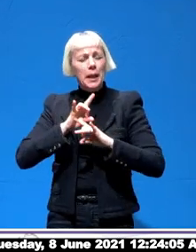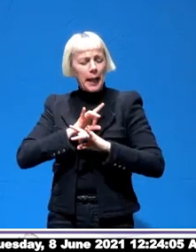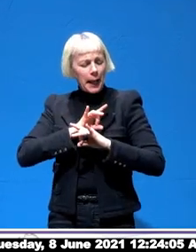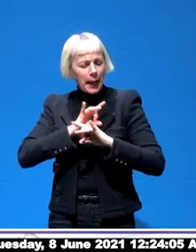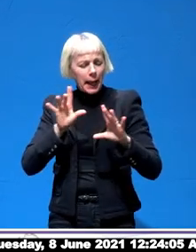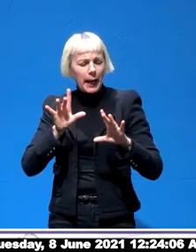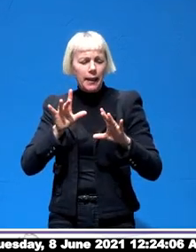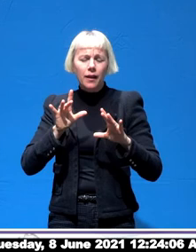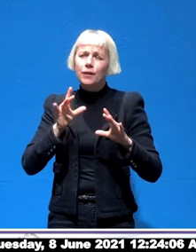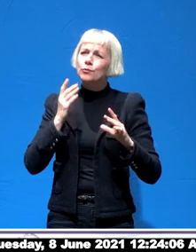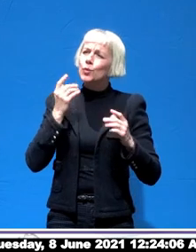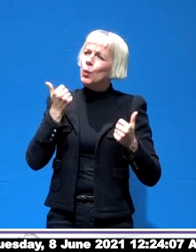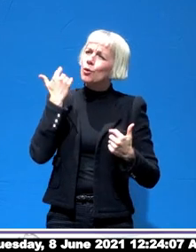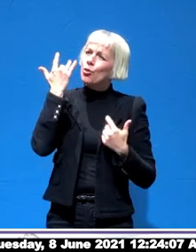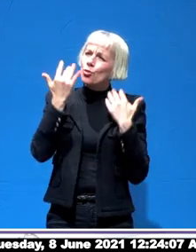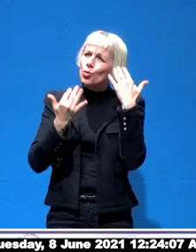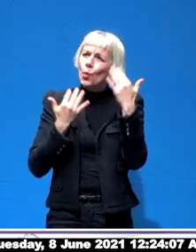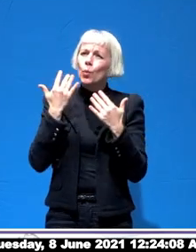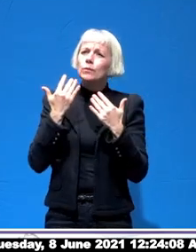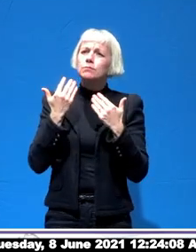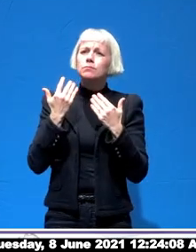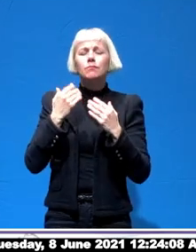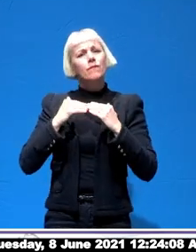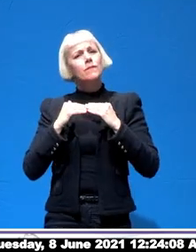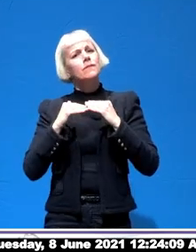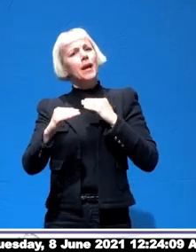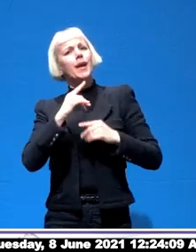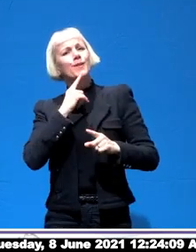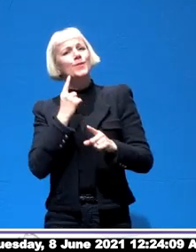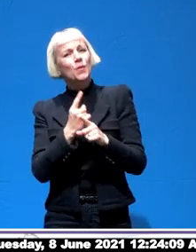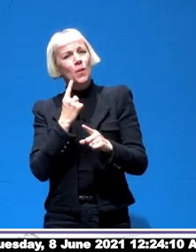and fair your evidence has been. We thank you for that.